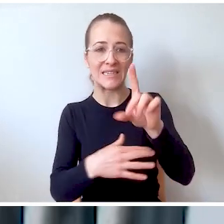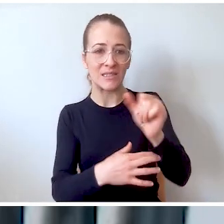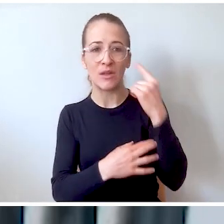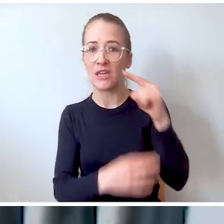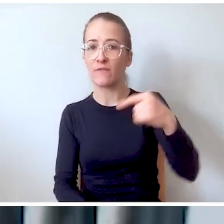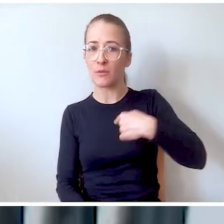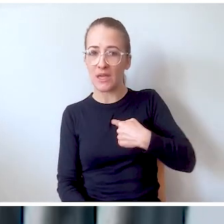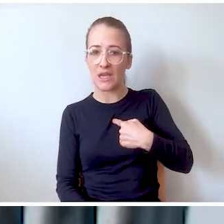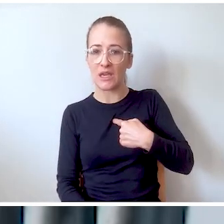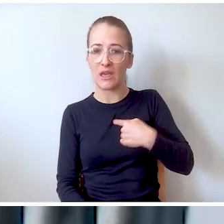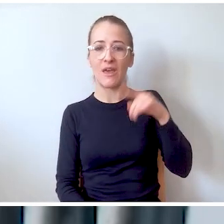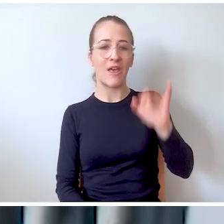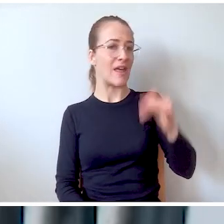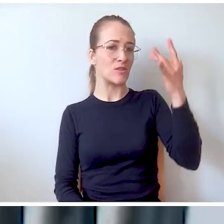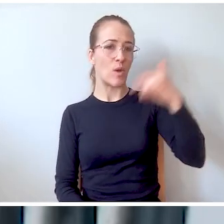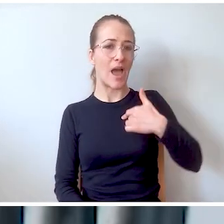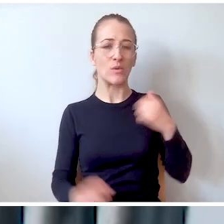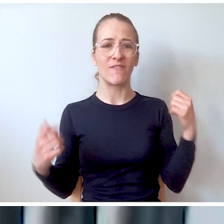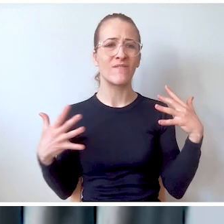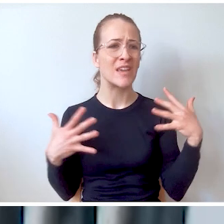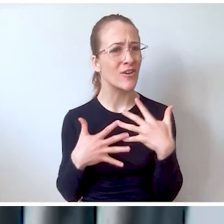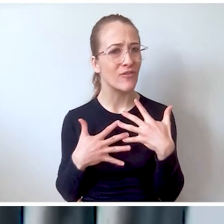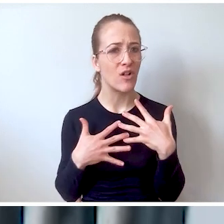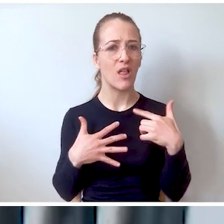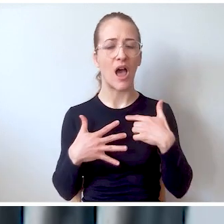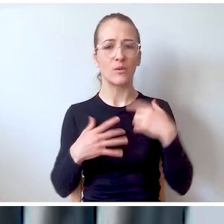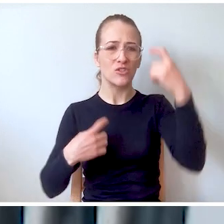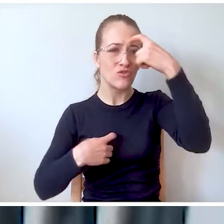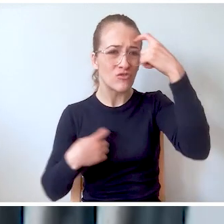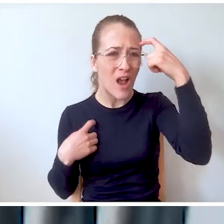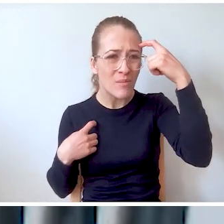So that's why it was so fearful. So that's why it was so traumatizing for me.